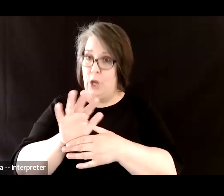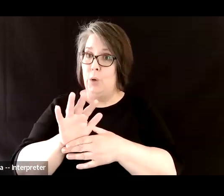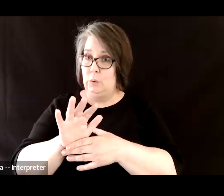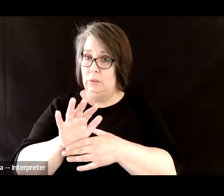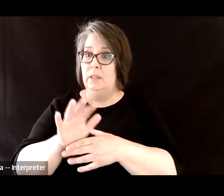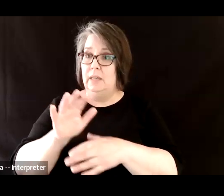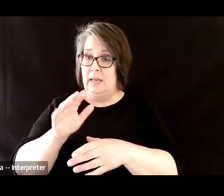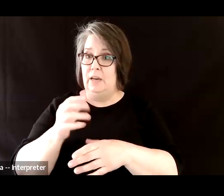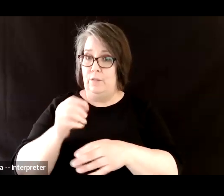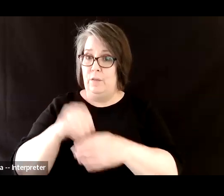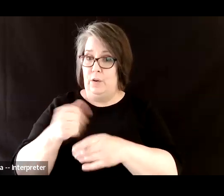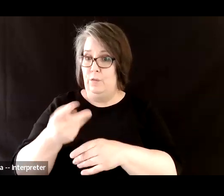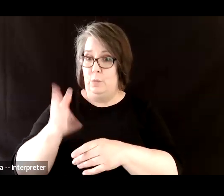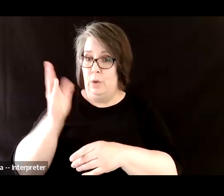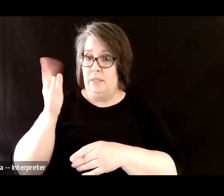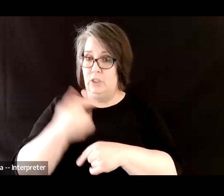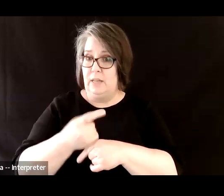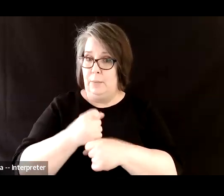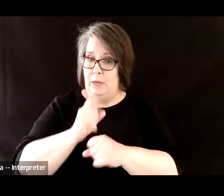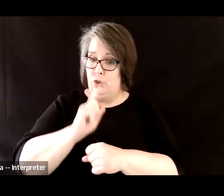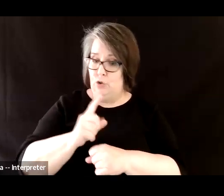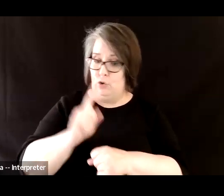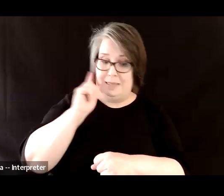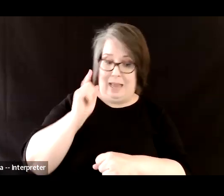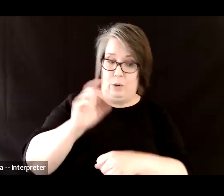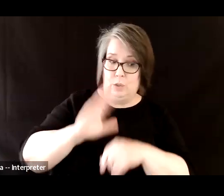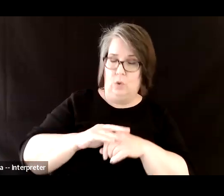computer sound was on. If you are sharing a PowerPoint